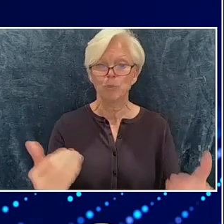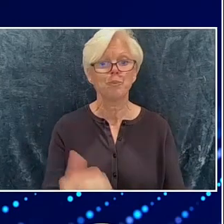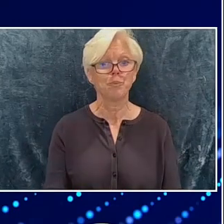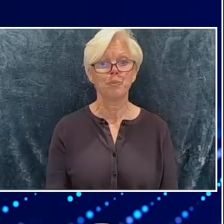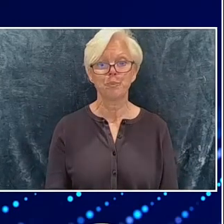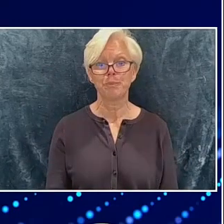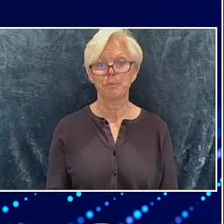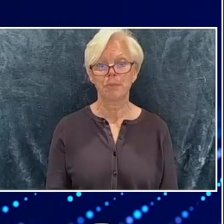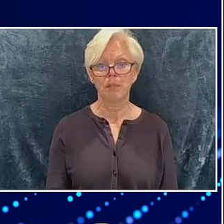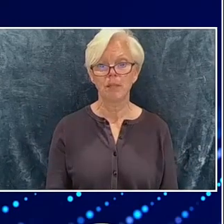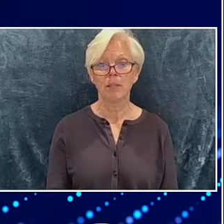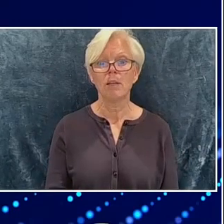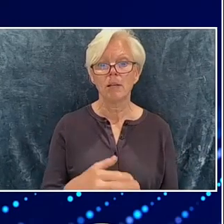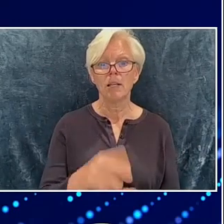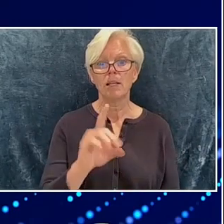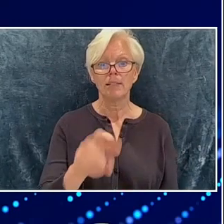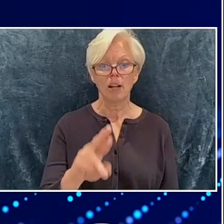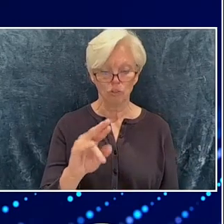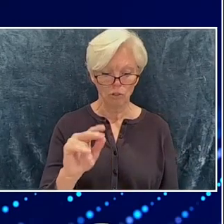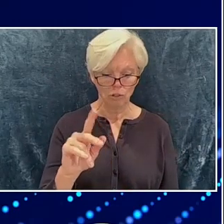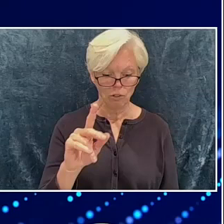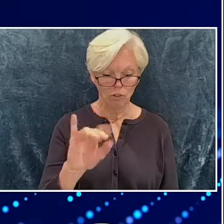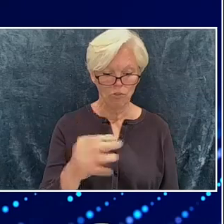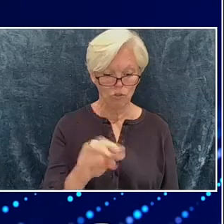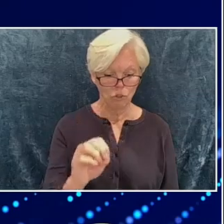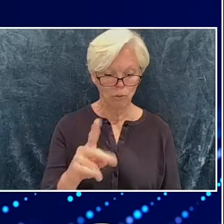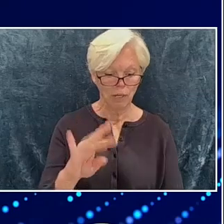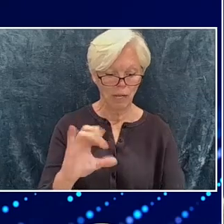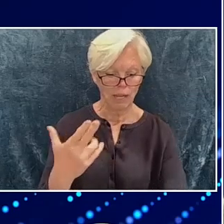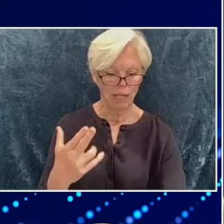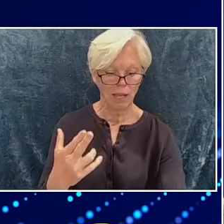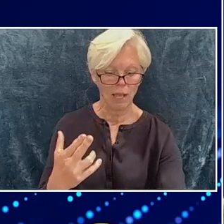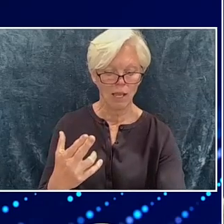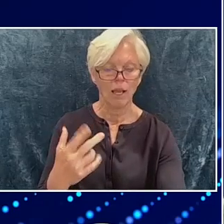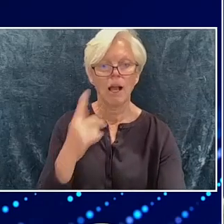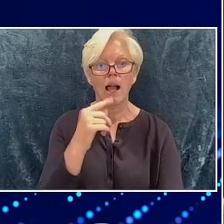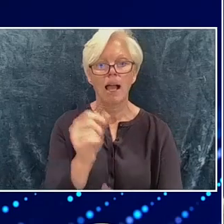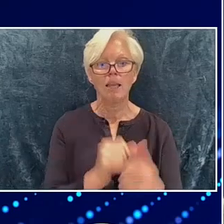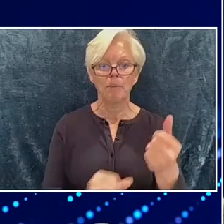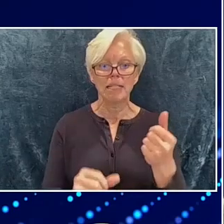My name is Dr. Jude Kiah. I'm assistant vice chancellor at Texas Christian University of Student Affairs,